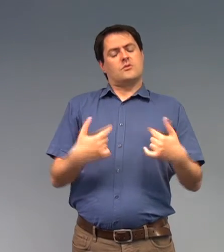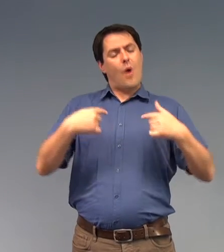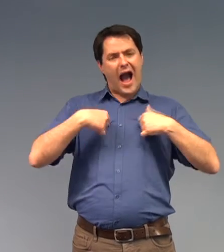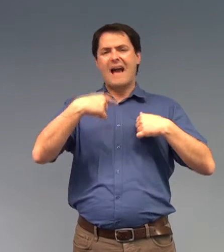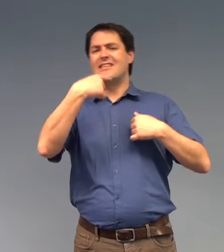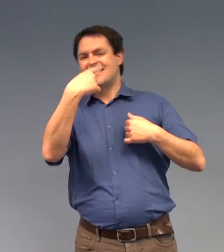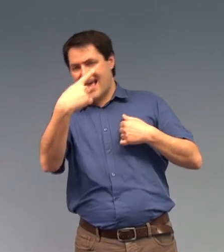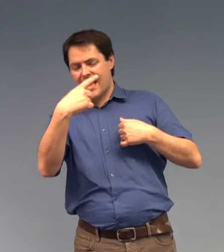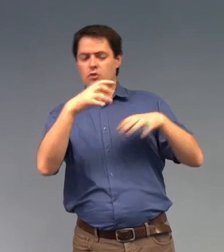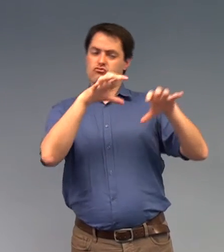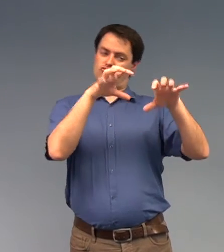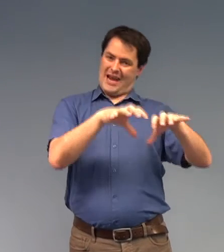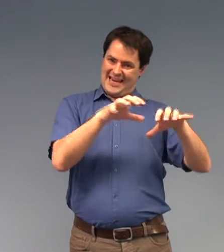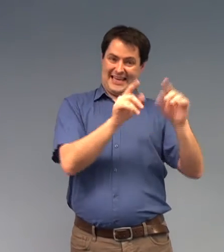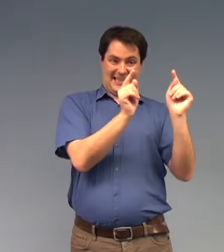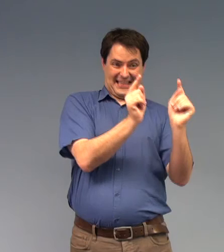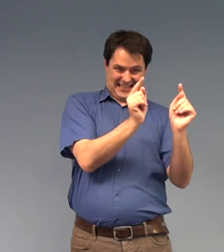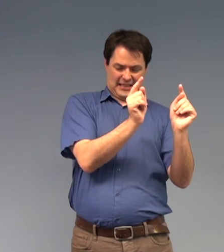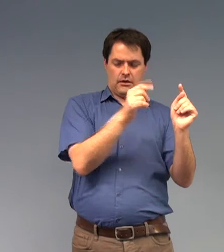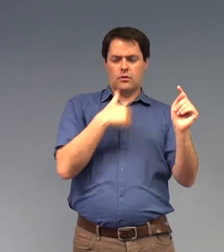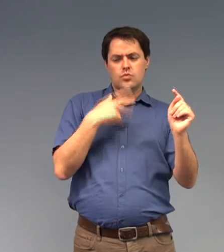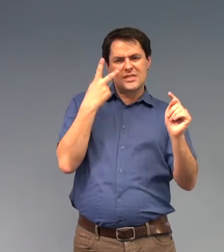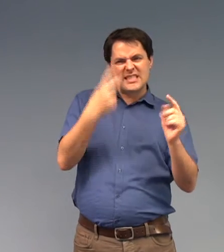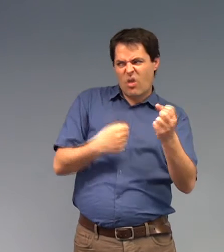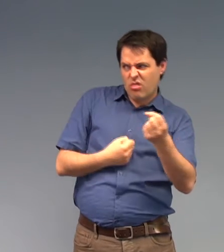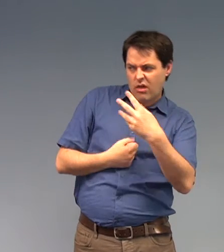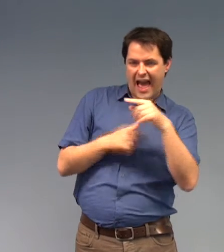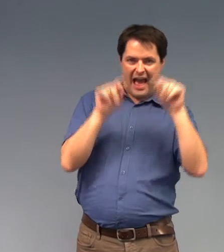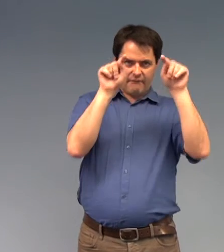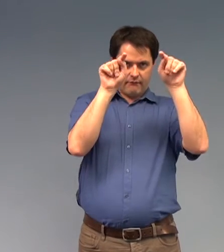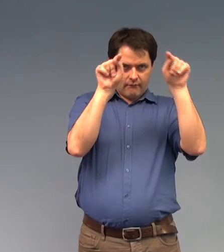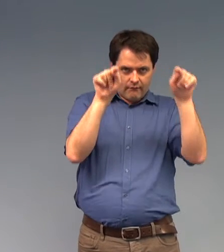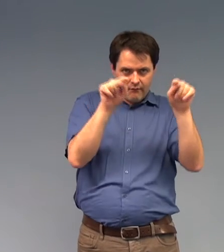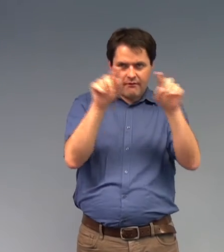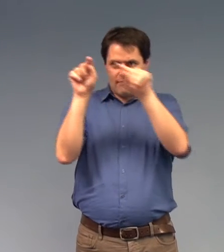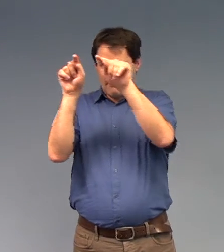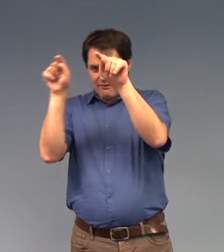So even though I've just said the phrase, "It's raining,"